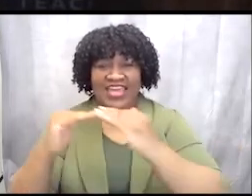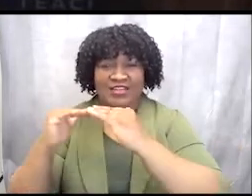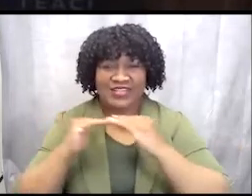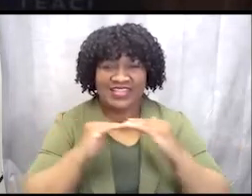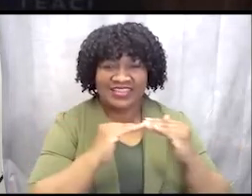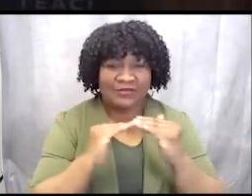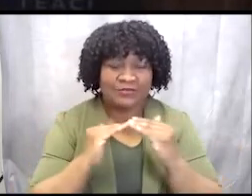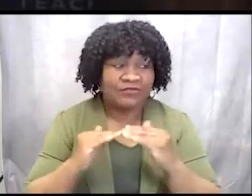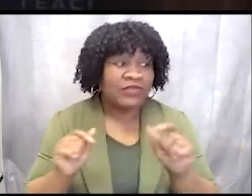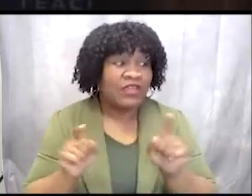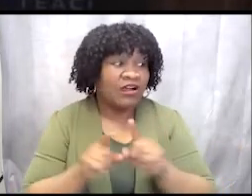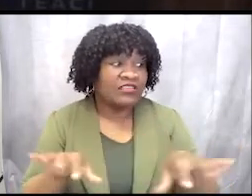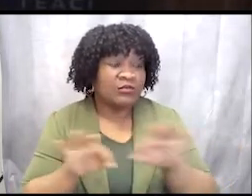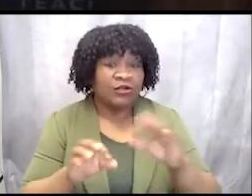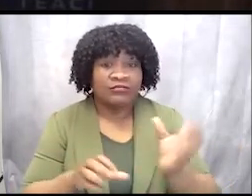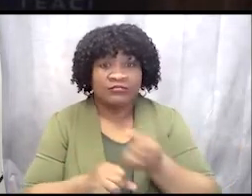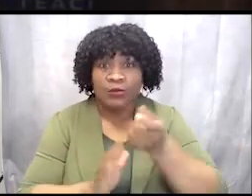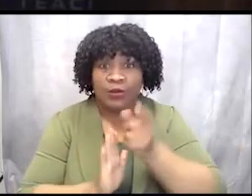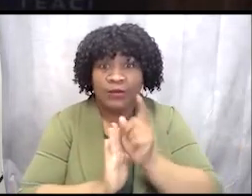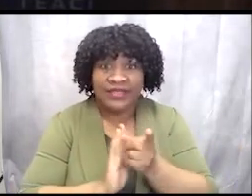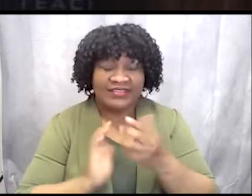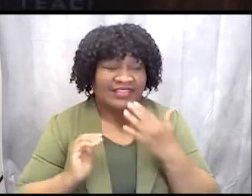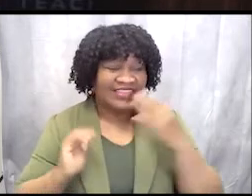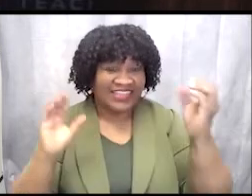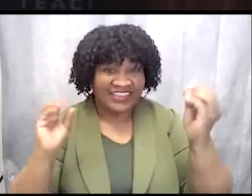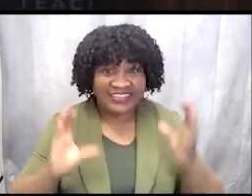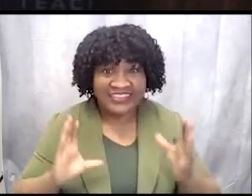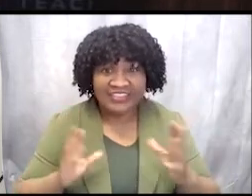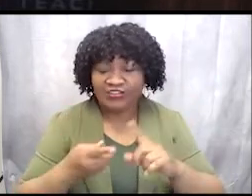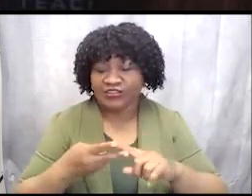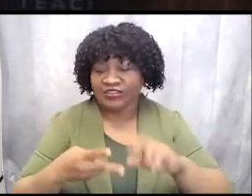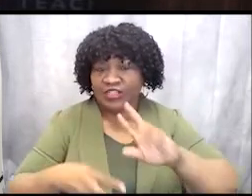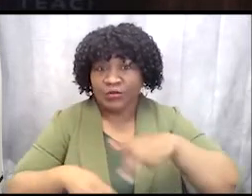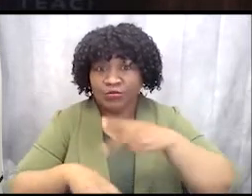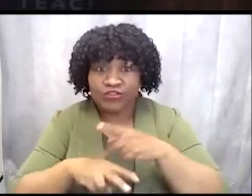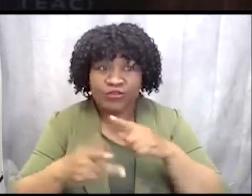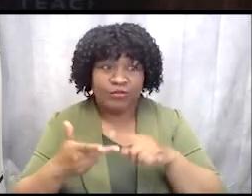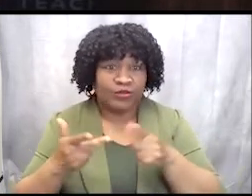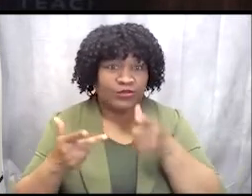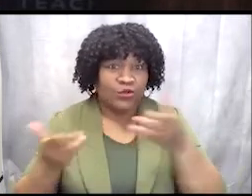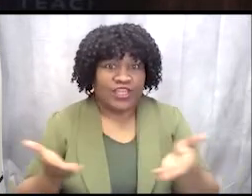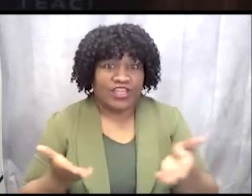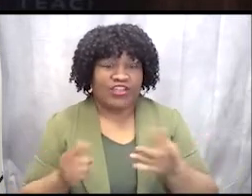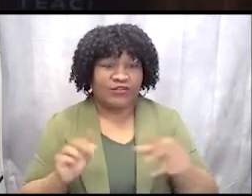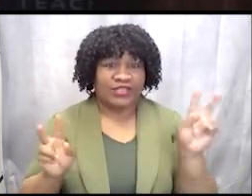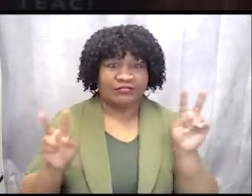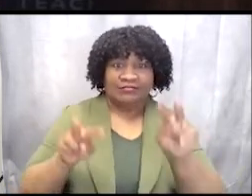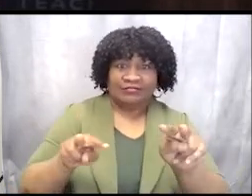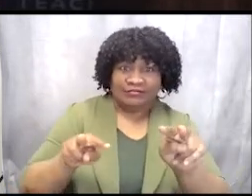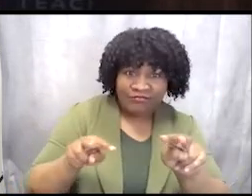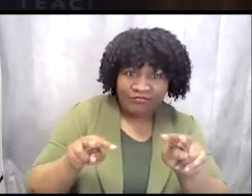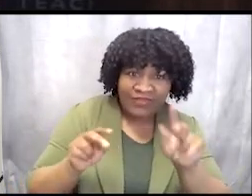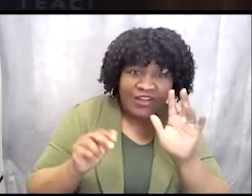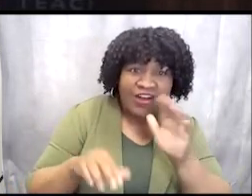I think also we'd like to take a moment to thank the teachers and principals that are here that also are watching remotely